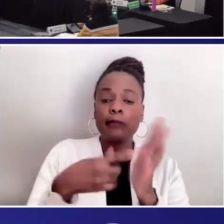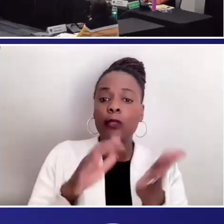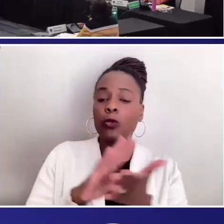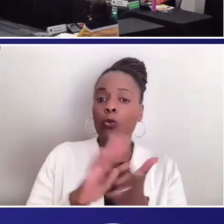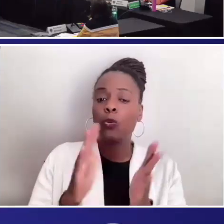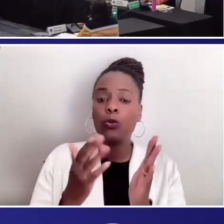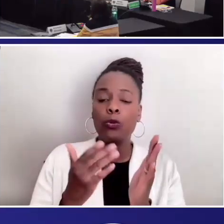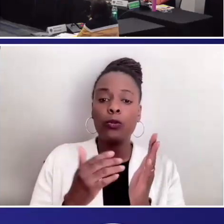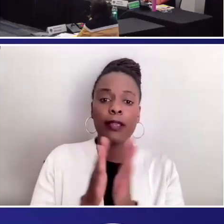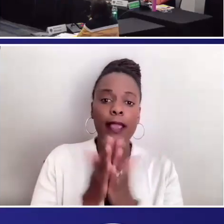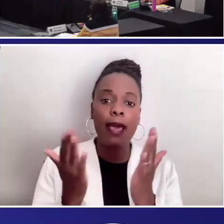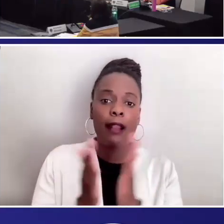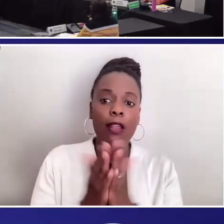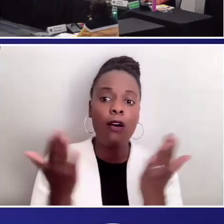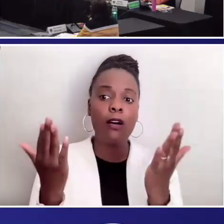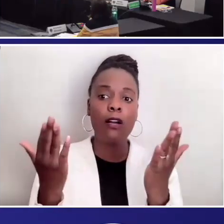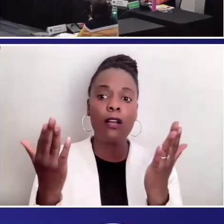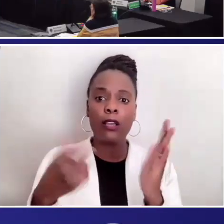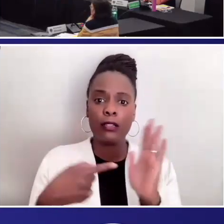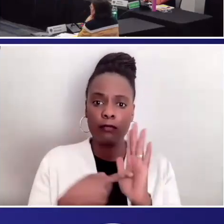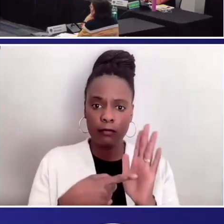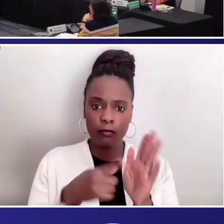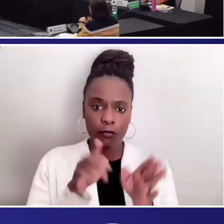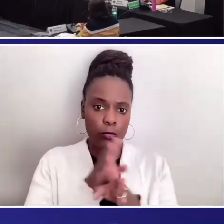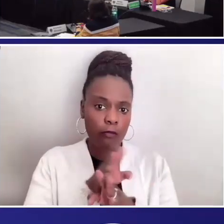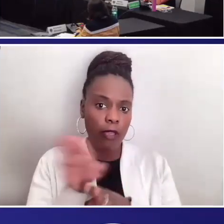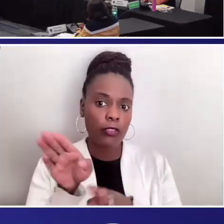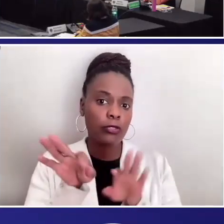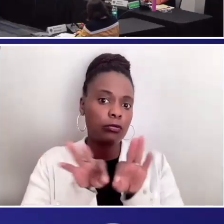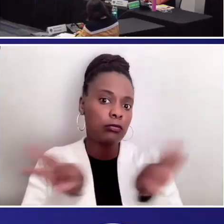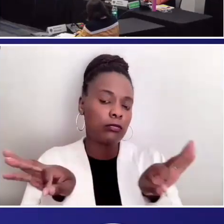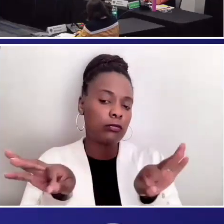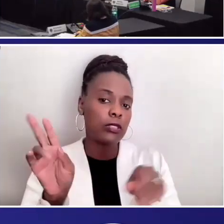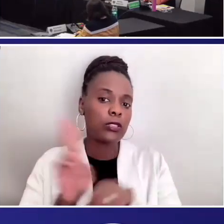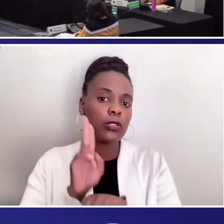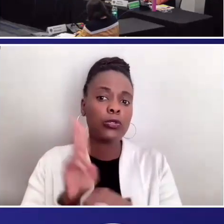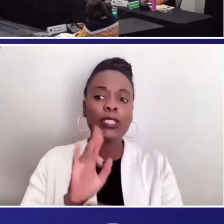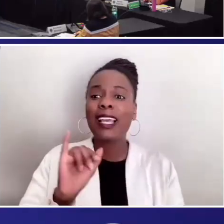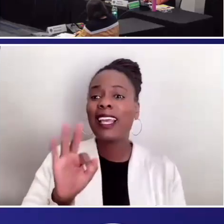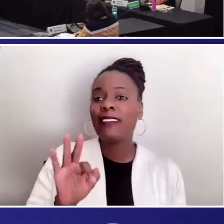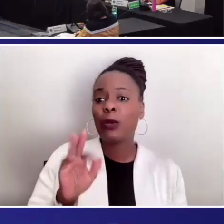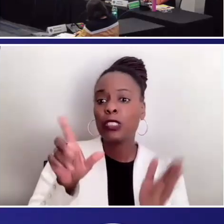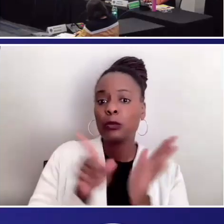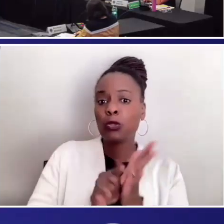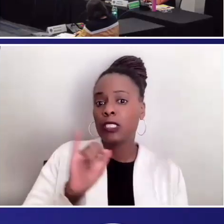that's been used. If that catalog was printed on July 5th of 25, would it still qualify?